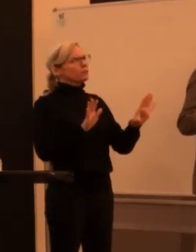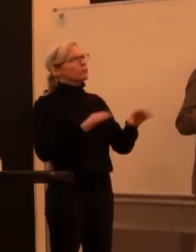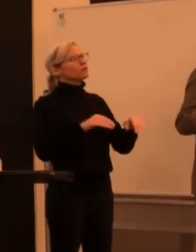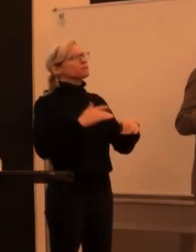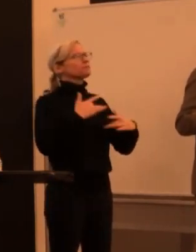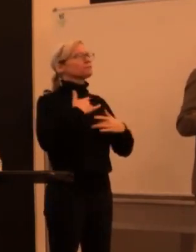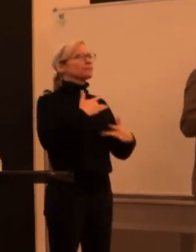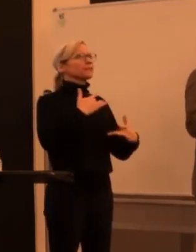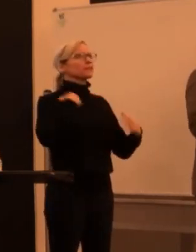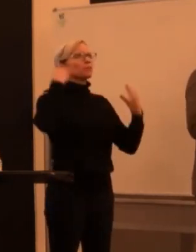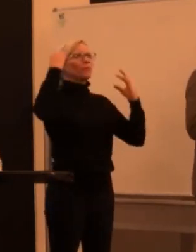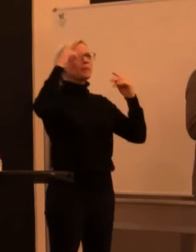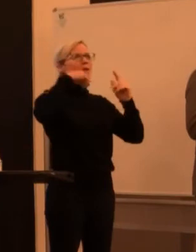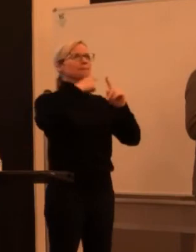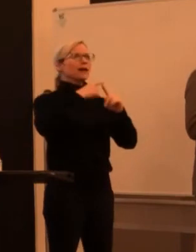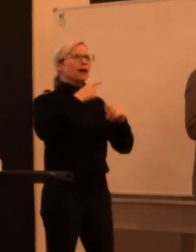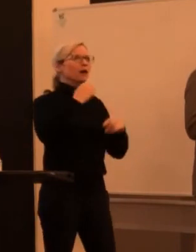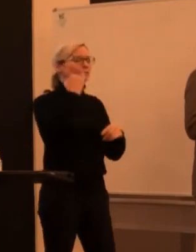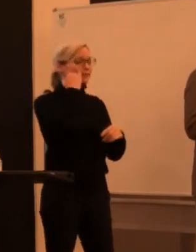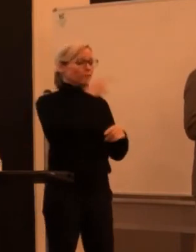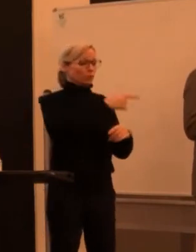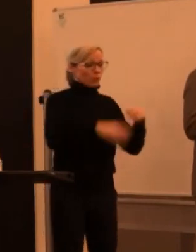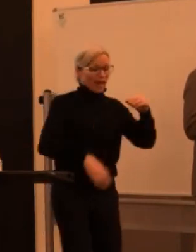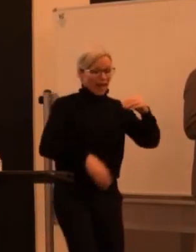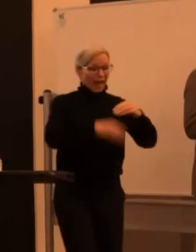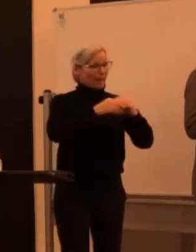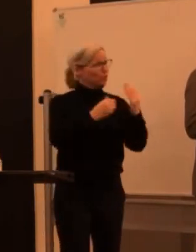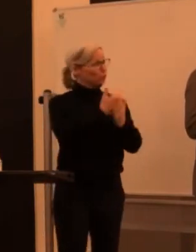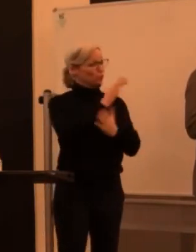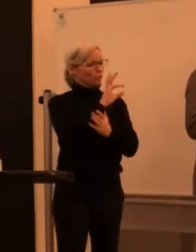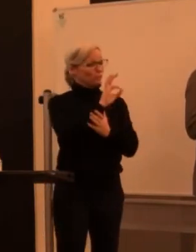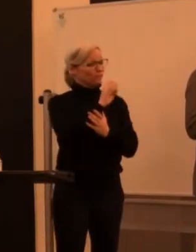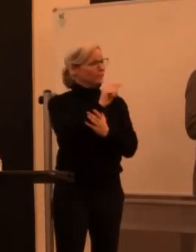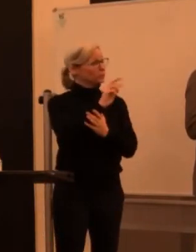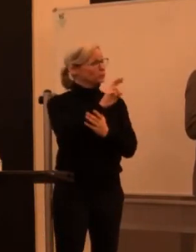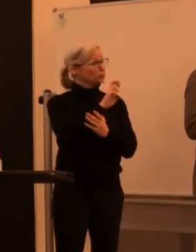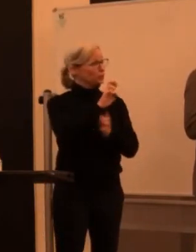there's a new feature that you've added that provides